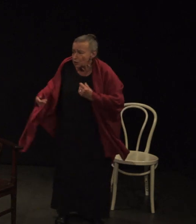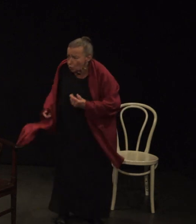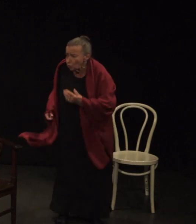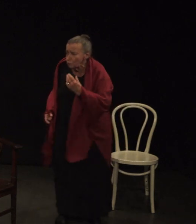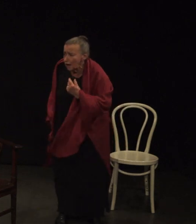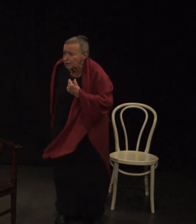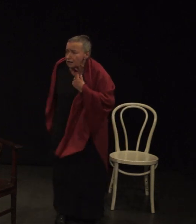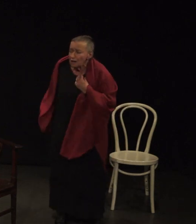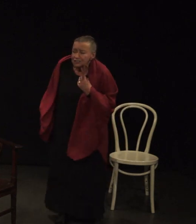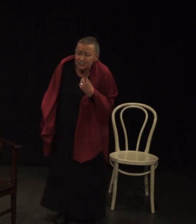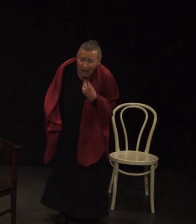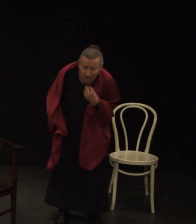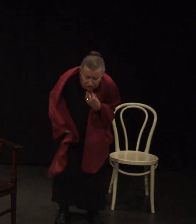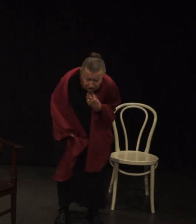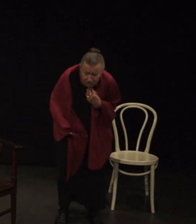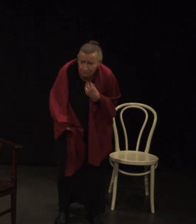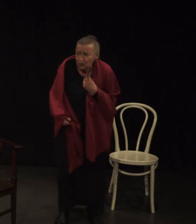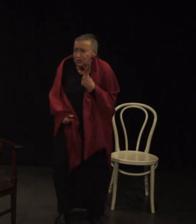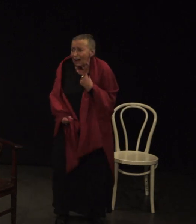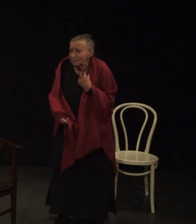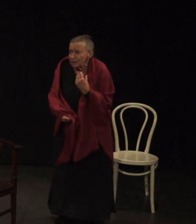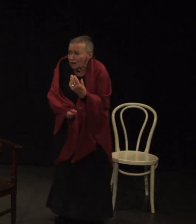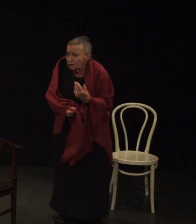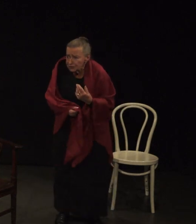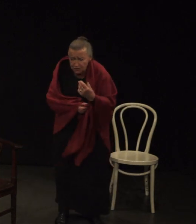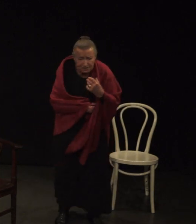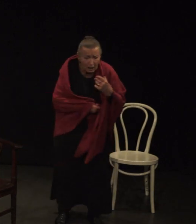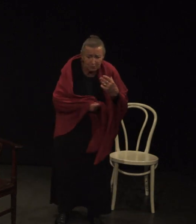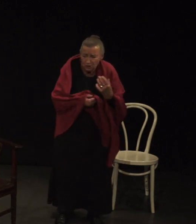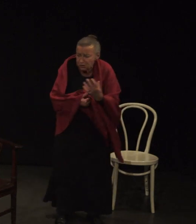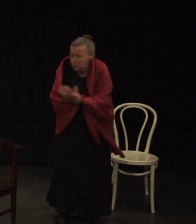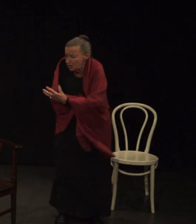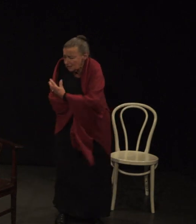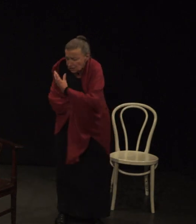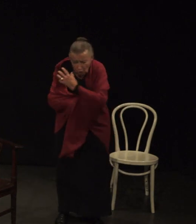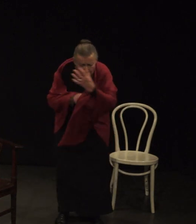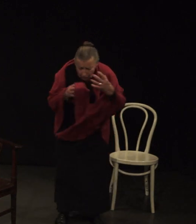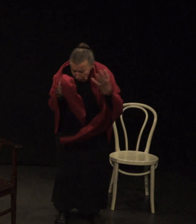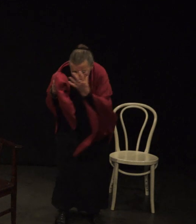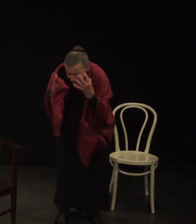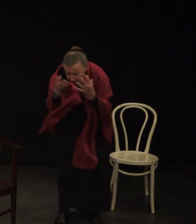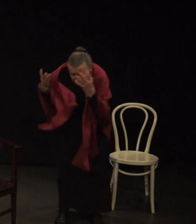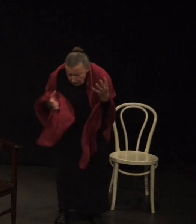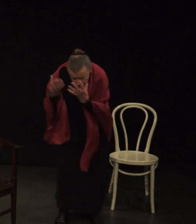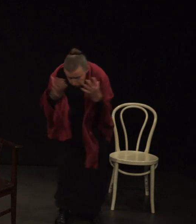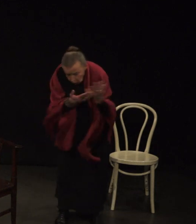Her movements all betrayed profound distress. She grabbed at her feet, her knees, her chest.